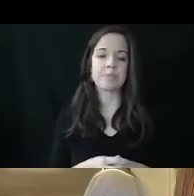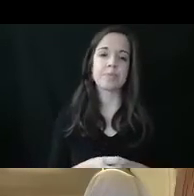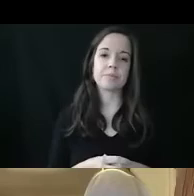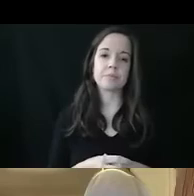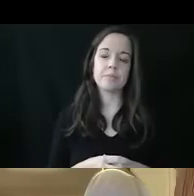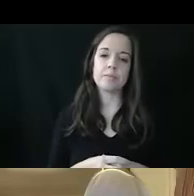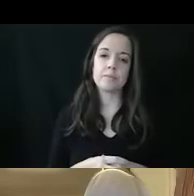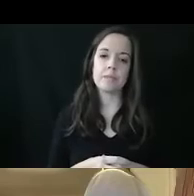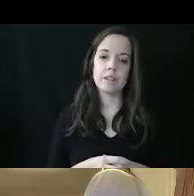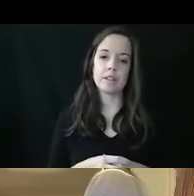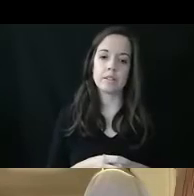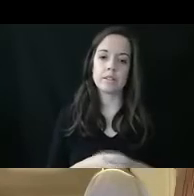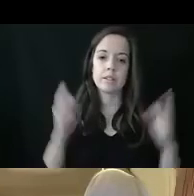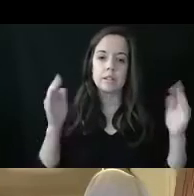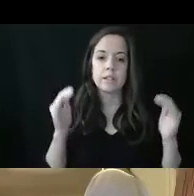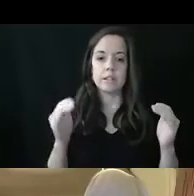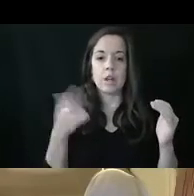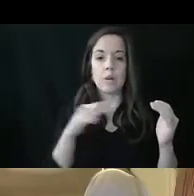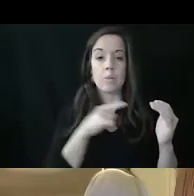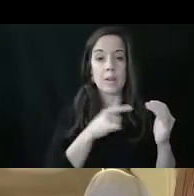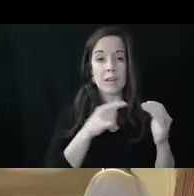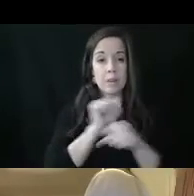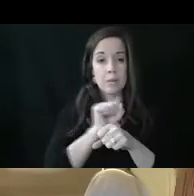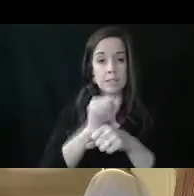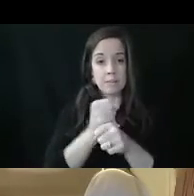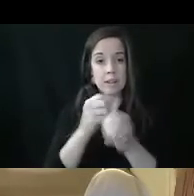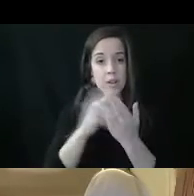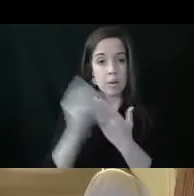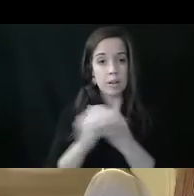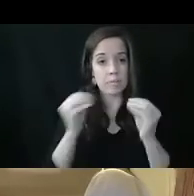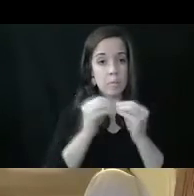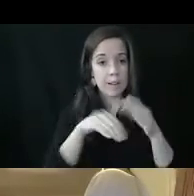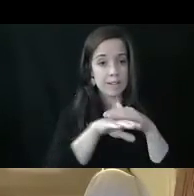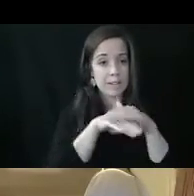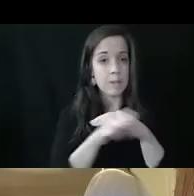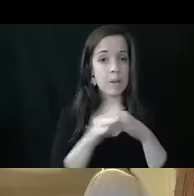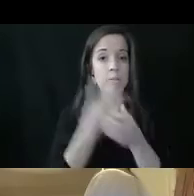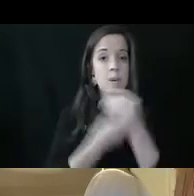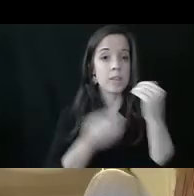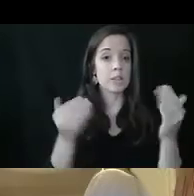So, we've been working to make our programs more accessible, both in this new online format,